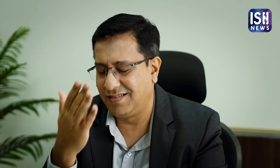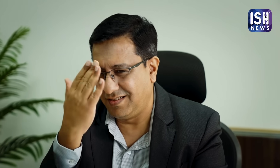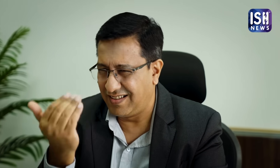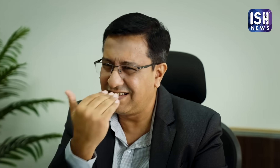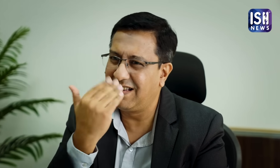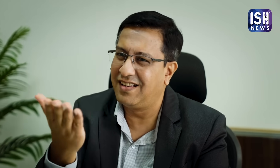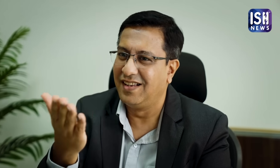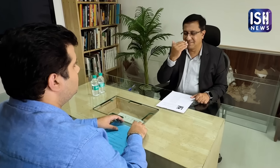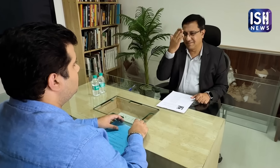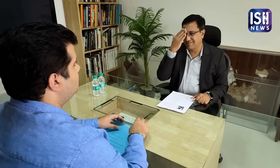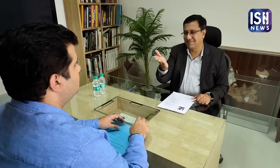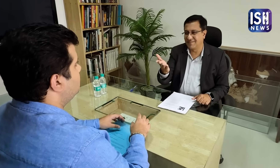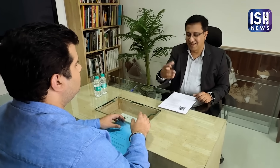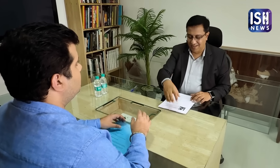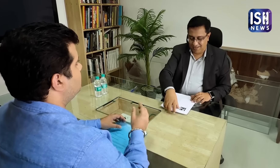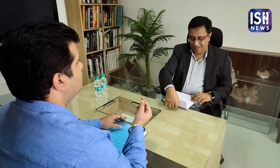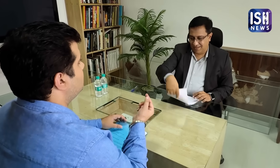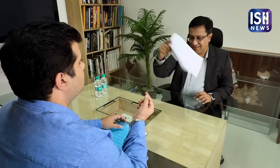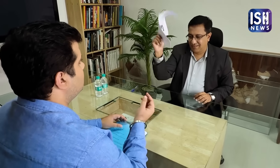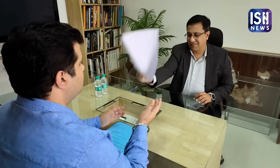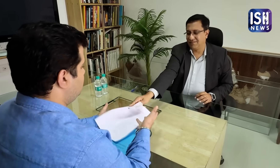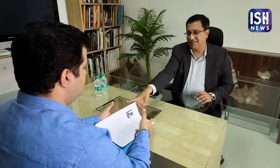Unbelievable! Please leave.